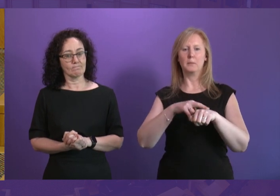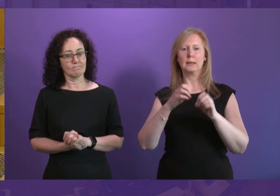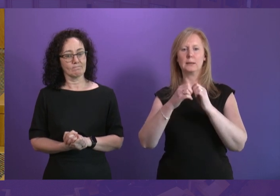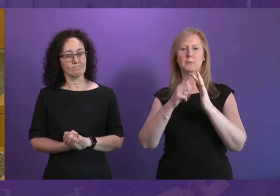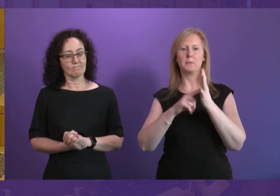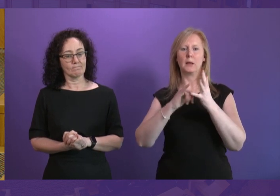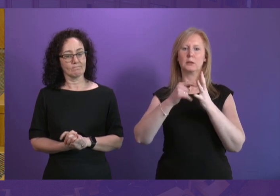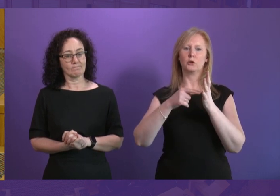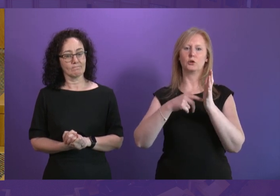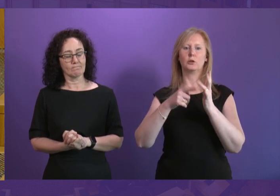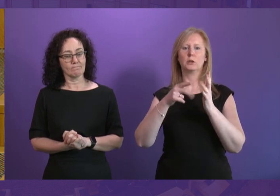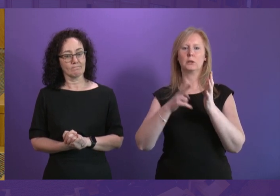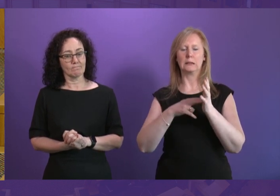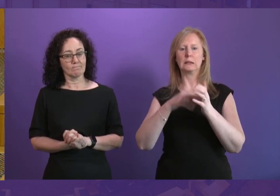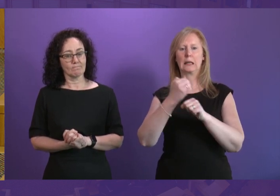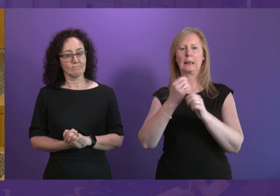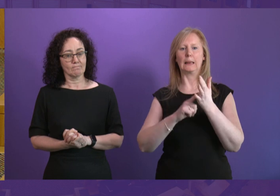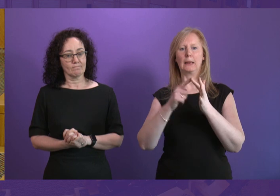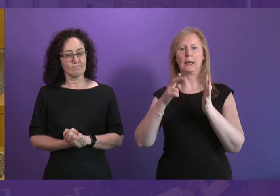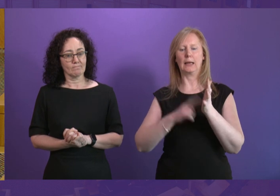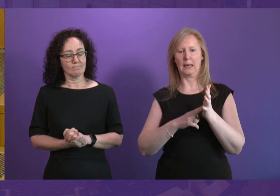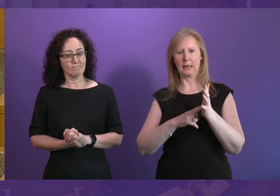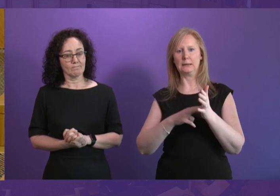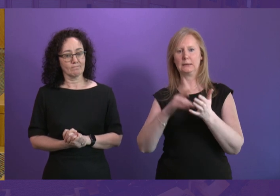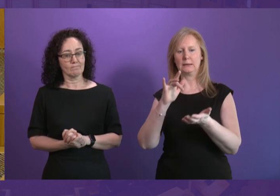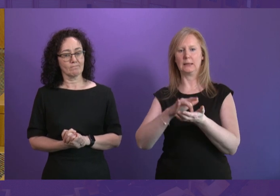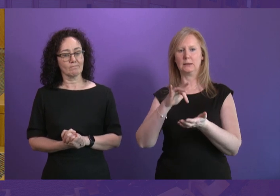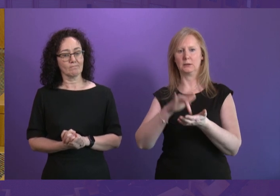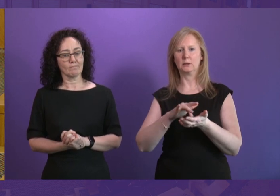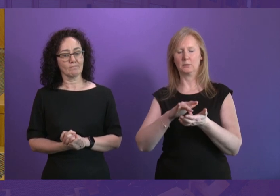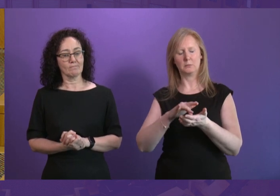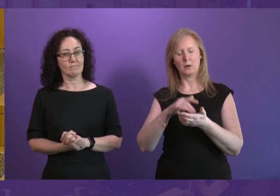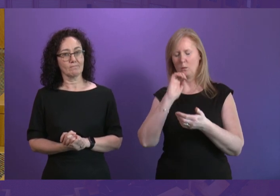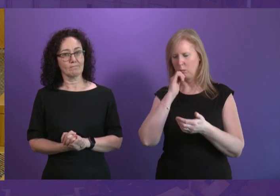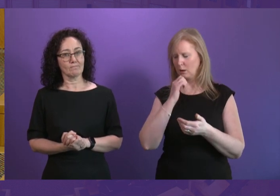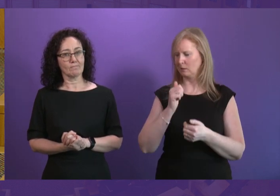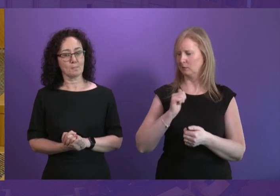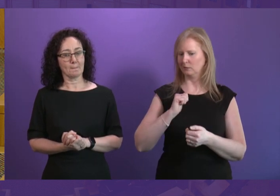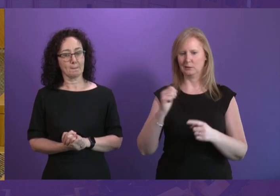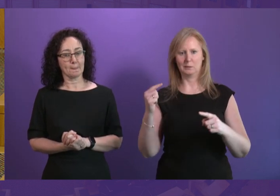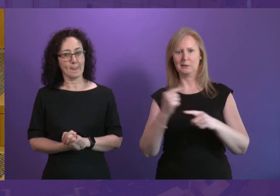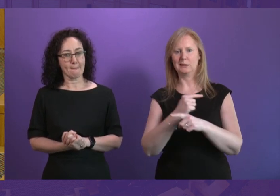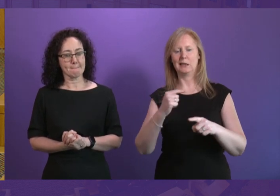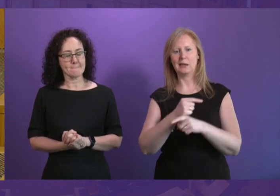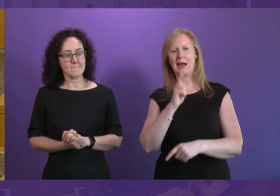the M9 crash. However, mistakes are about to be made again at Bilston Glen, as well